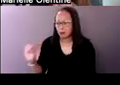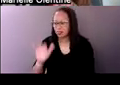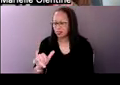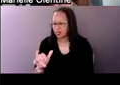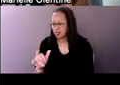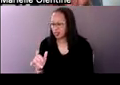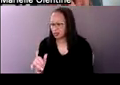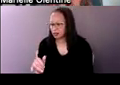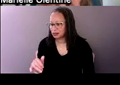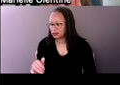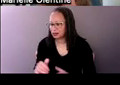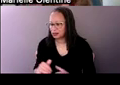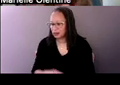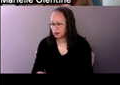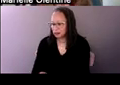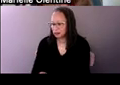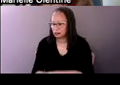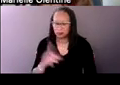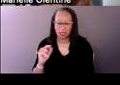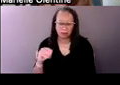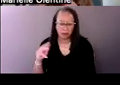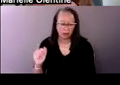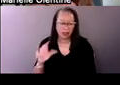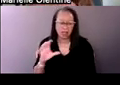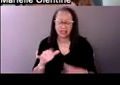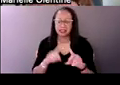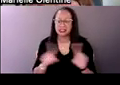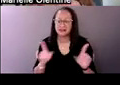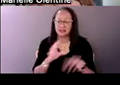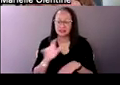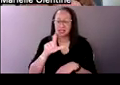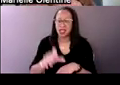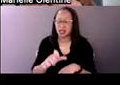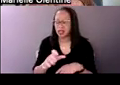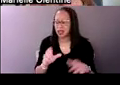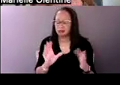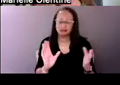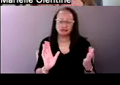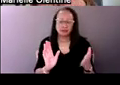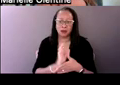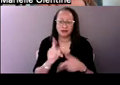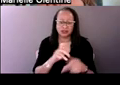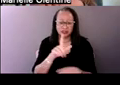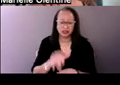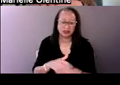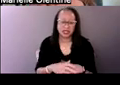"Foragers," by Jumana Manna, which was on the shorter